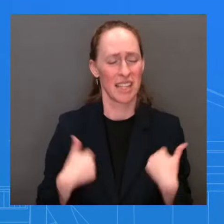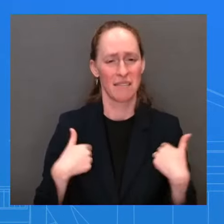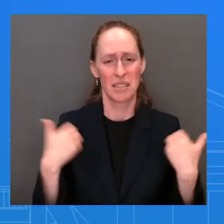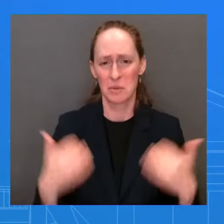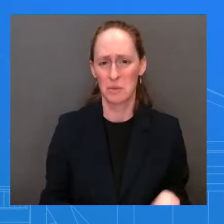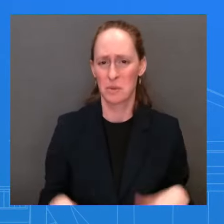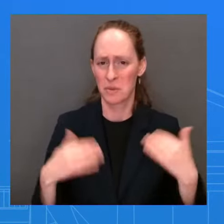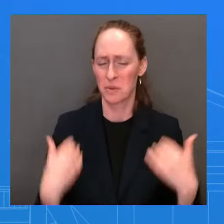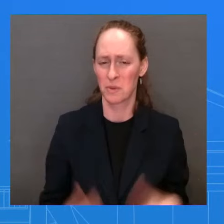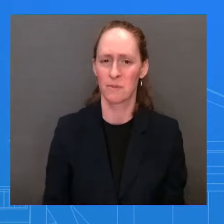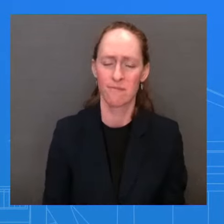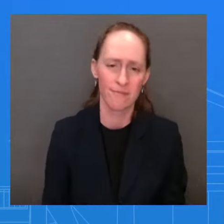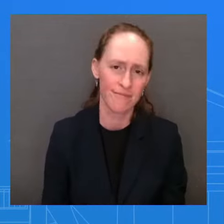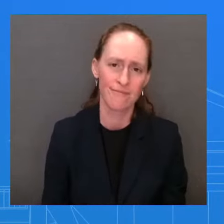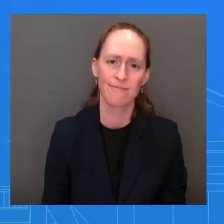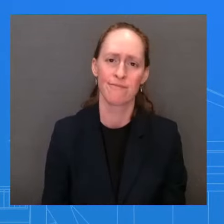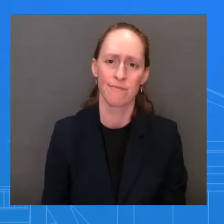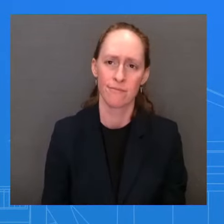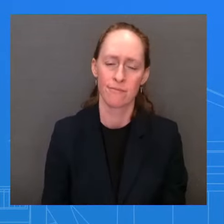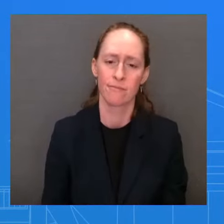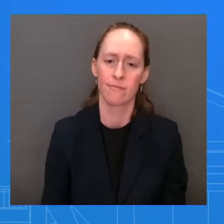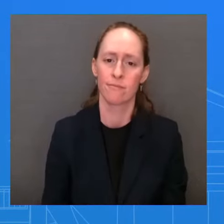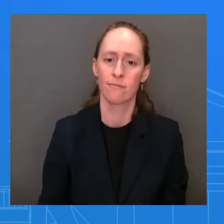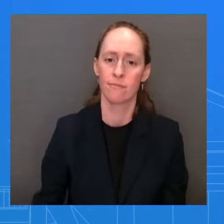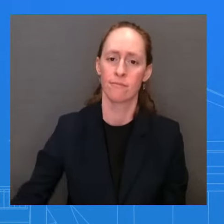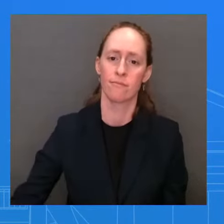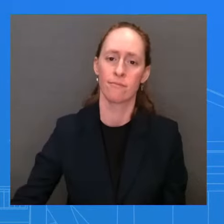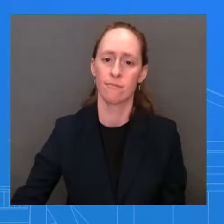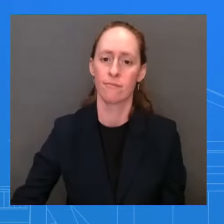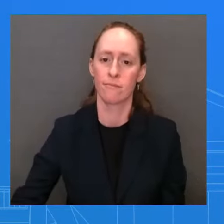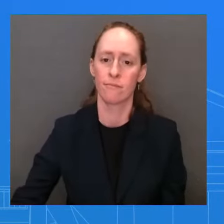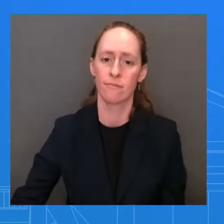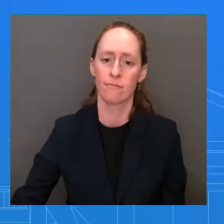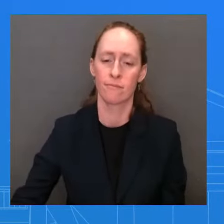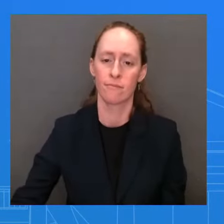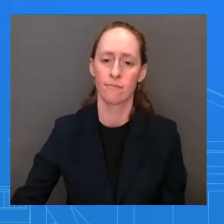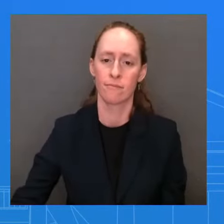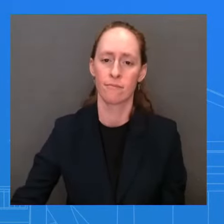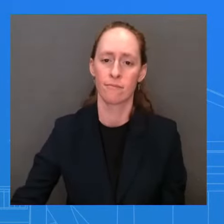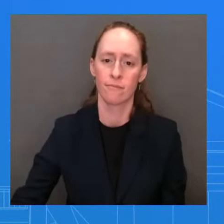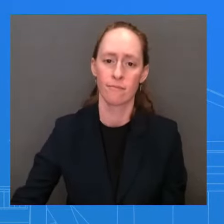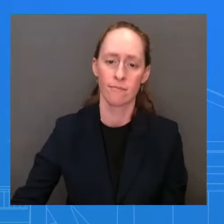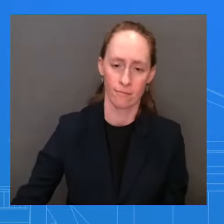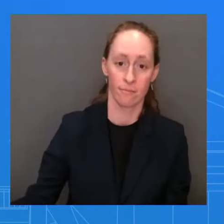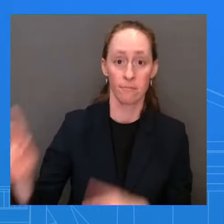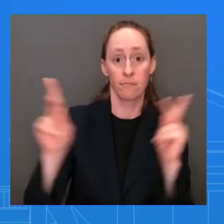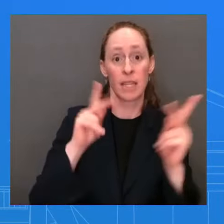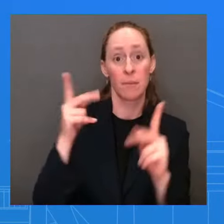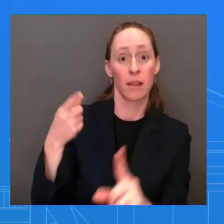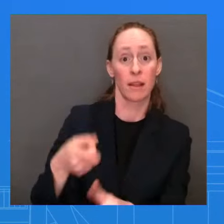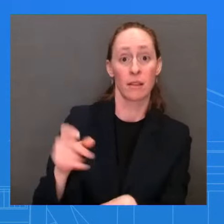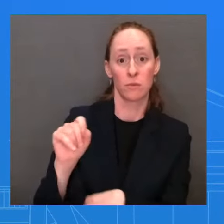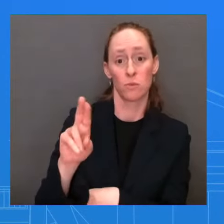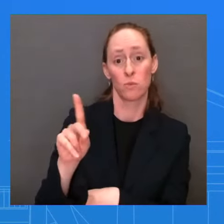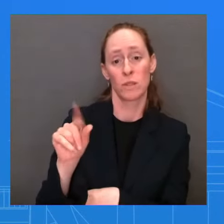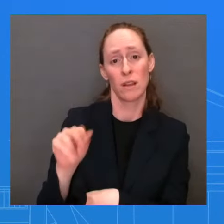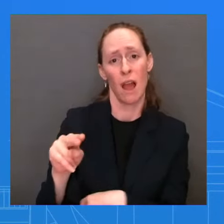and undermines the aspiration of the Sudanese people. And so, I'll leave it there. The Press: And secondly, on the debt ceiling, what's your best estimate on